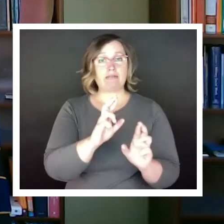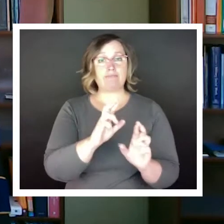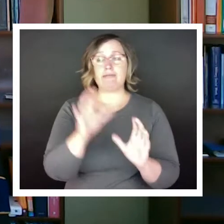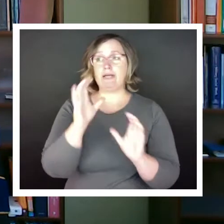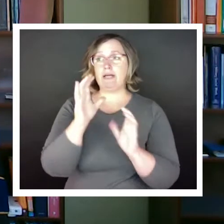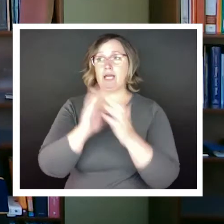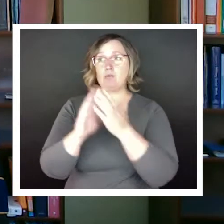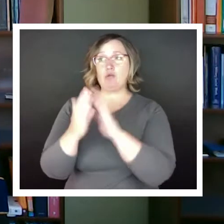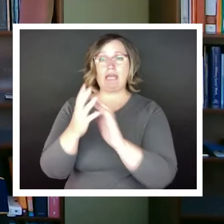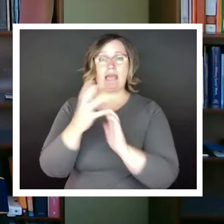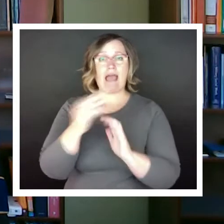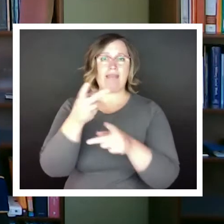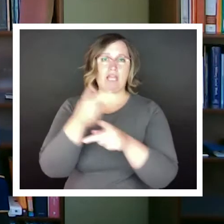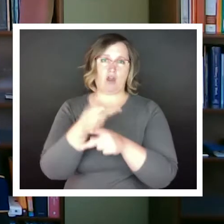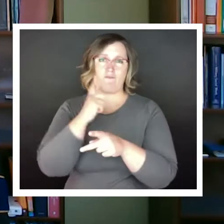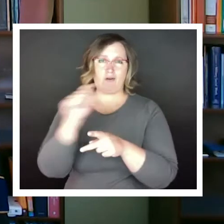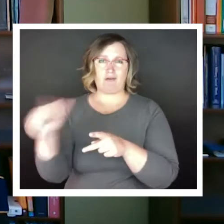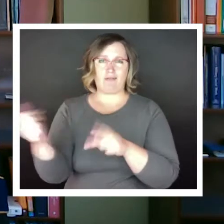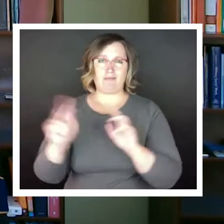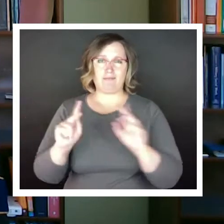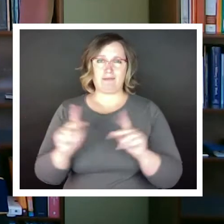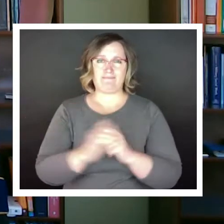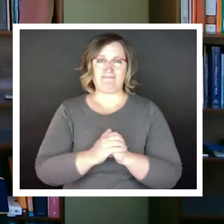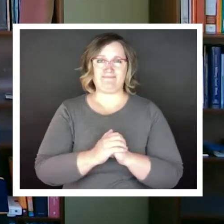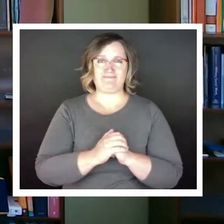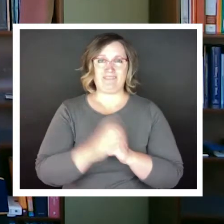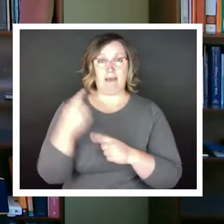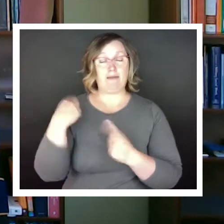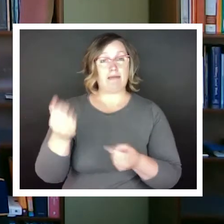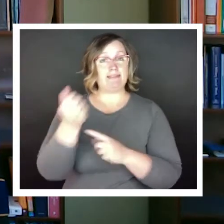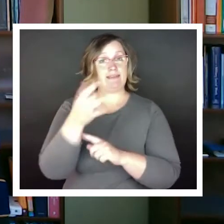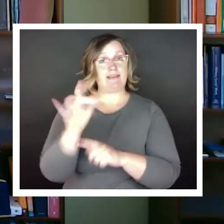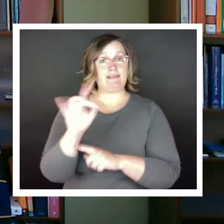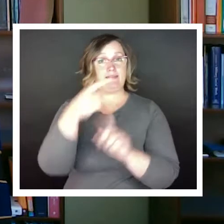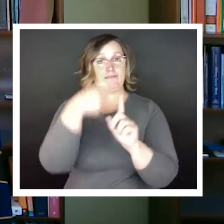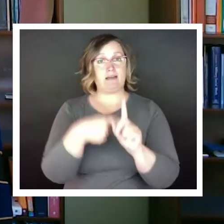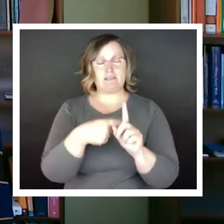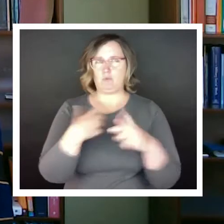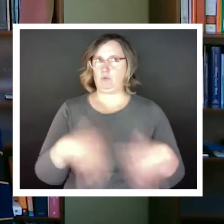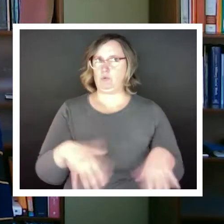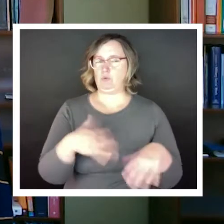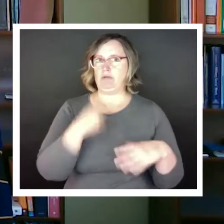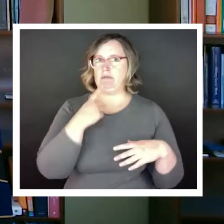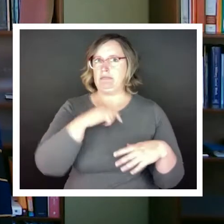and the care for others. The past 18 months have tested all of us in ways unimaginable.